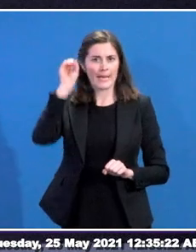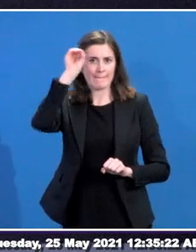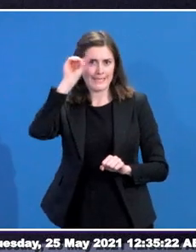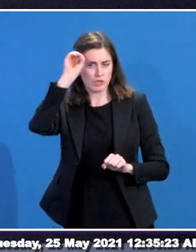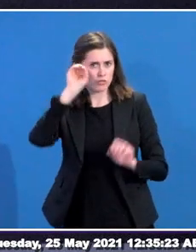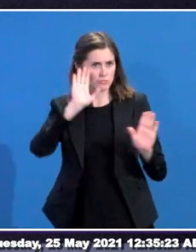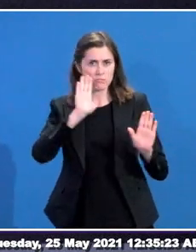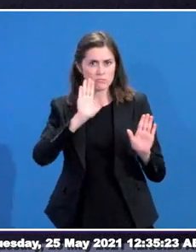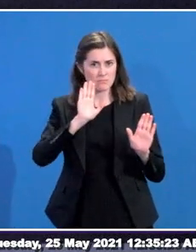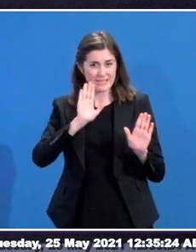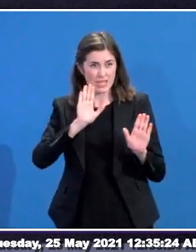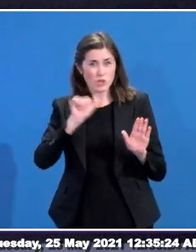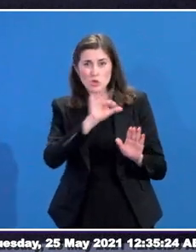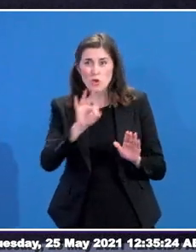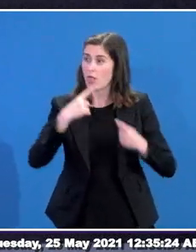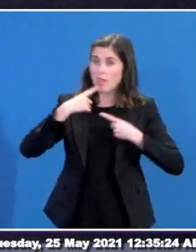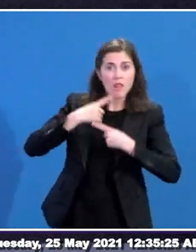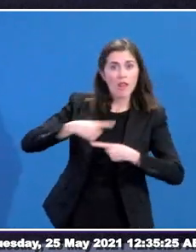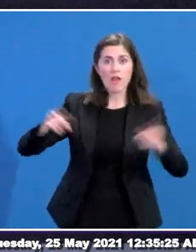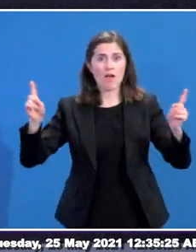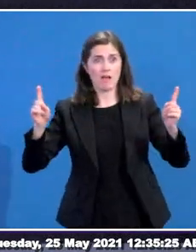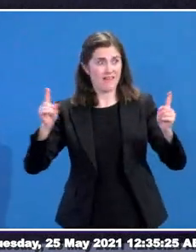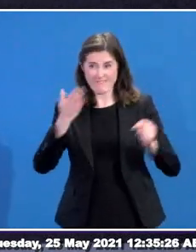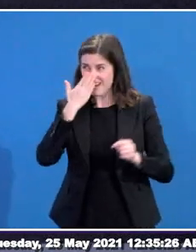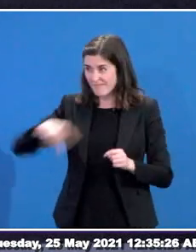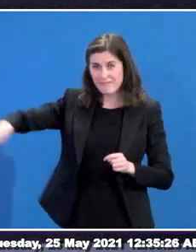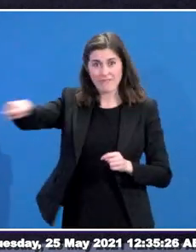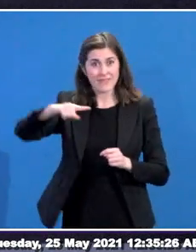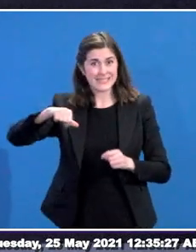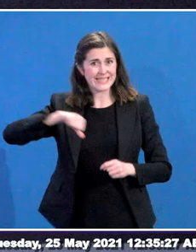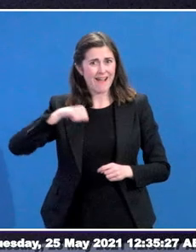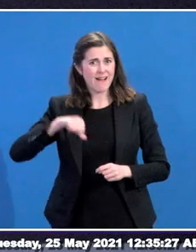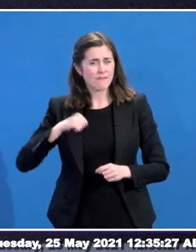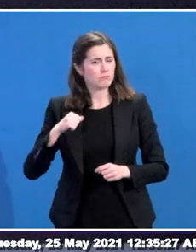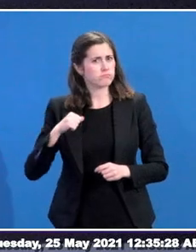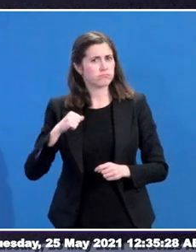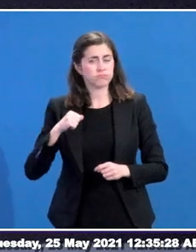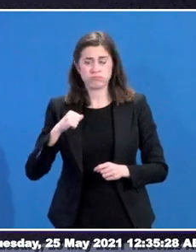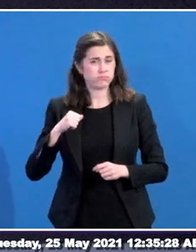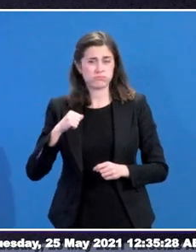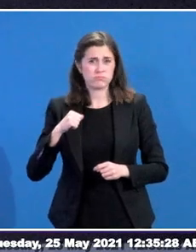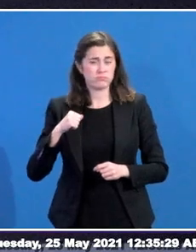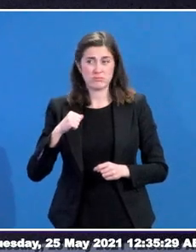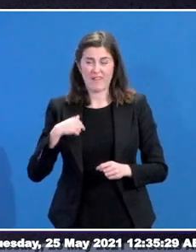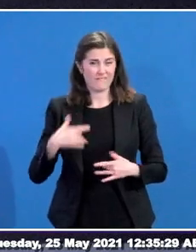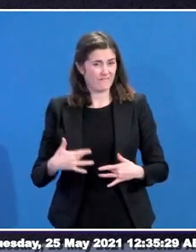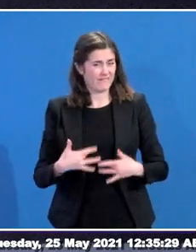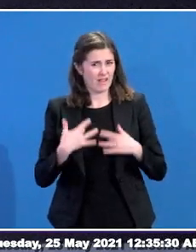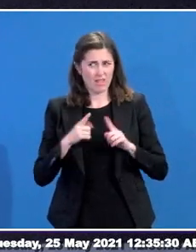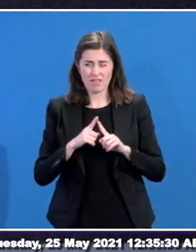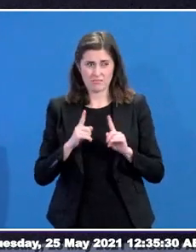But to say them outright like that, you know, it made me feel very insecure.